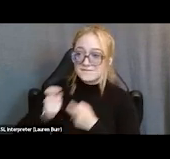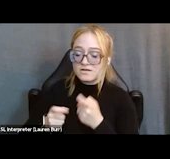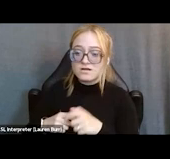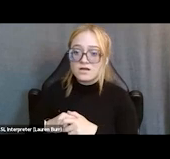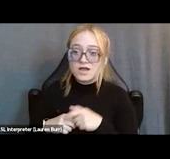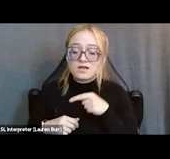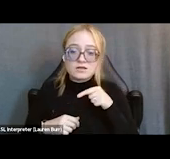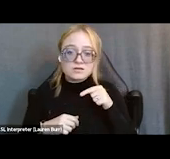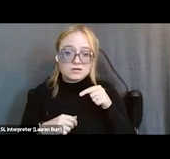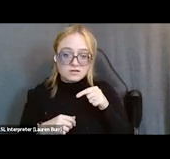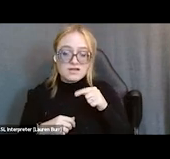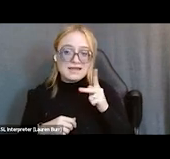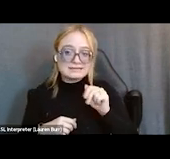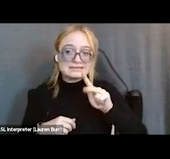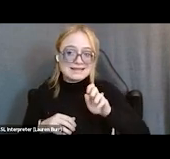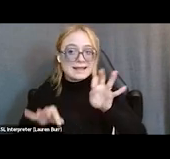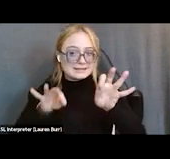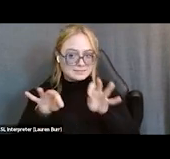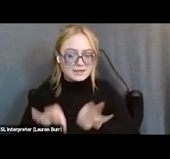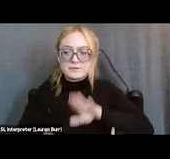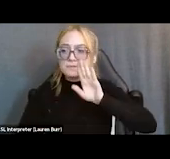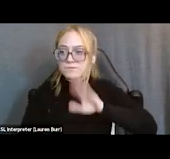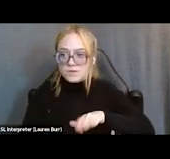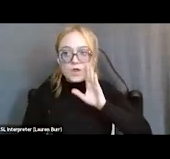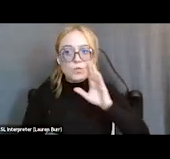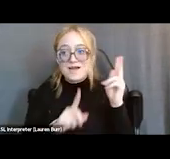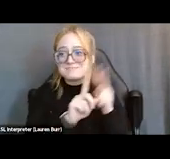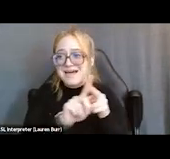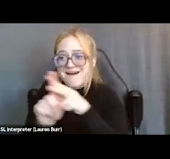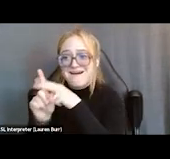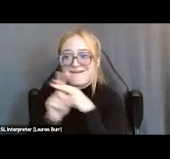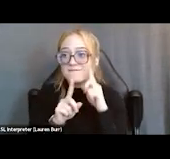and she just explained to me that, you know what, I'm just gonna apply for everything 'cause we didn't know where we were going